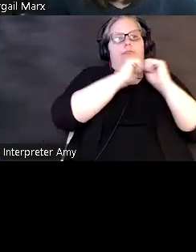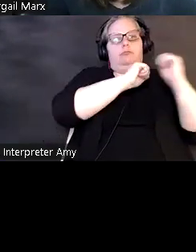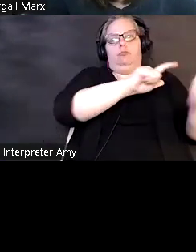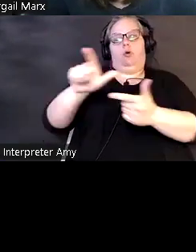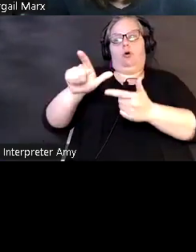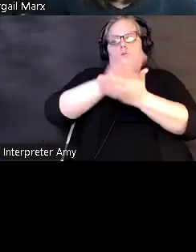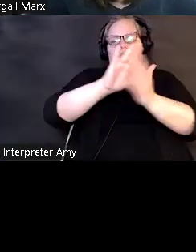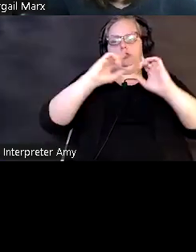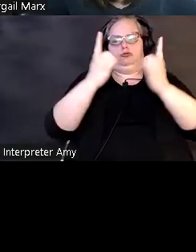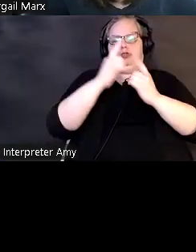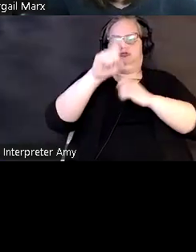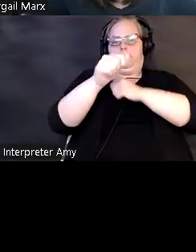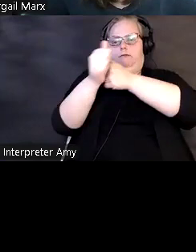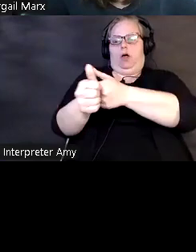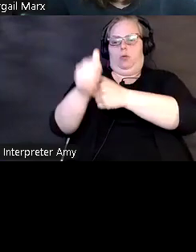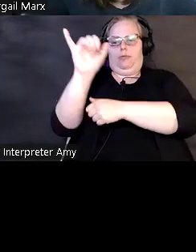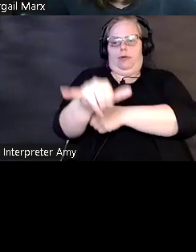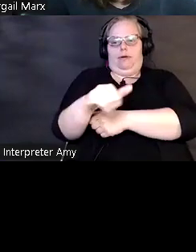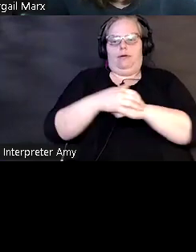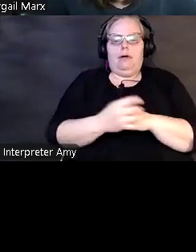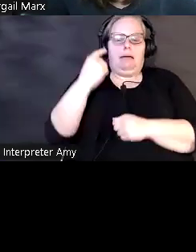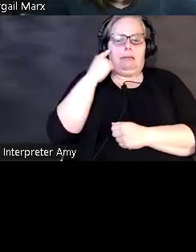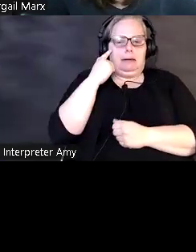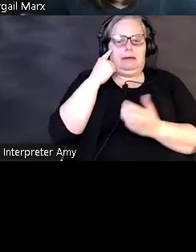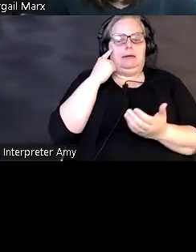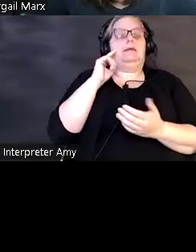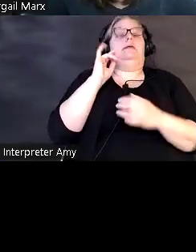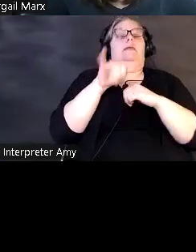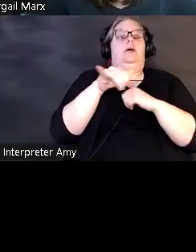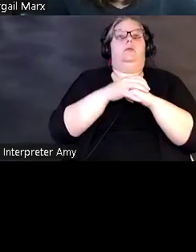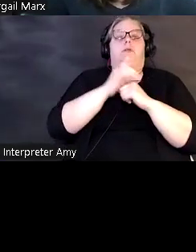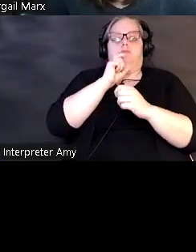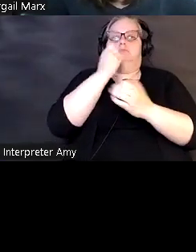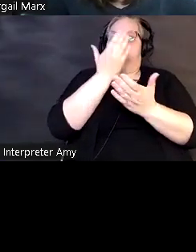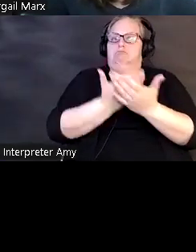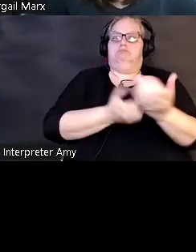should be doing, and I think it was validated, too, then when the federal government came out